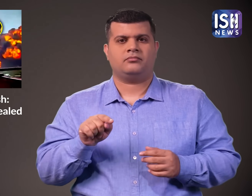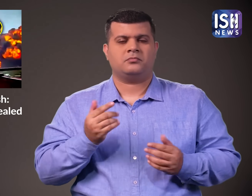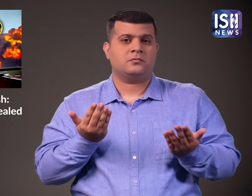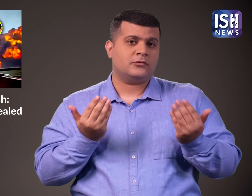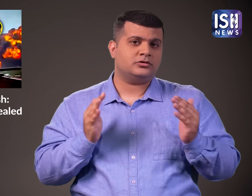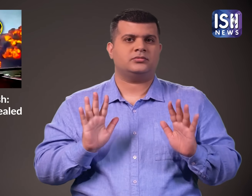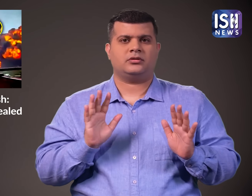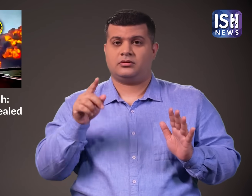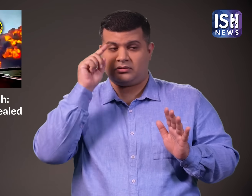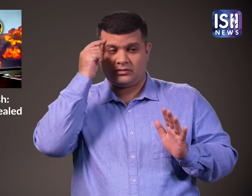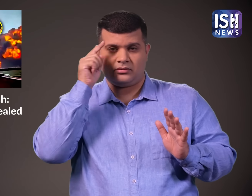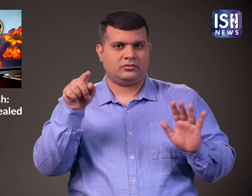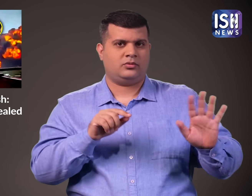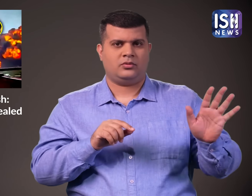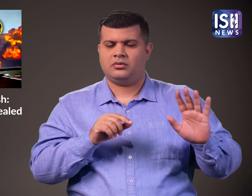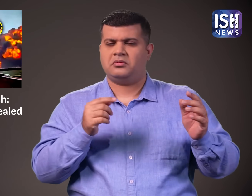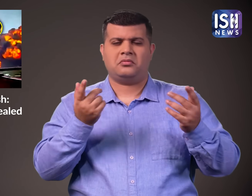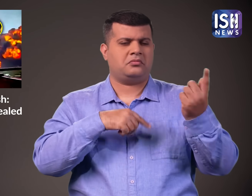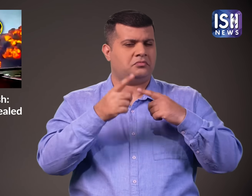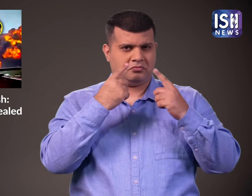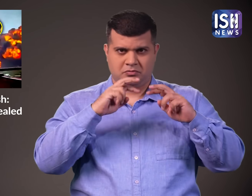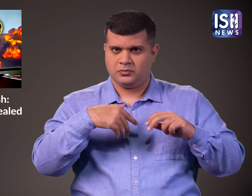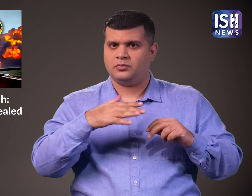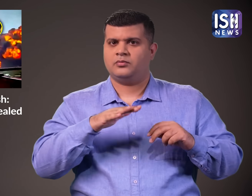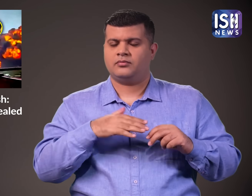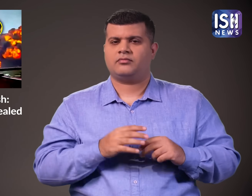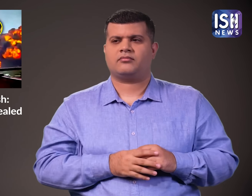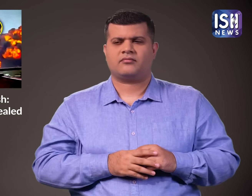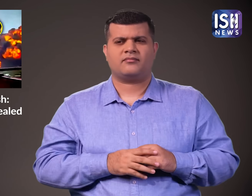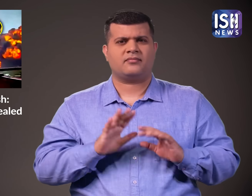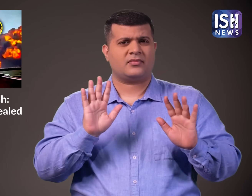That’s one possibility. But blaming the pilots so easily isn’t fair. Further investigation continue.